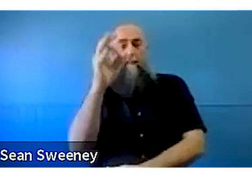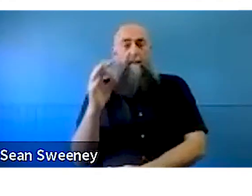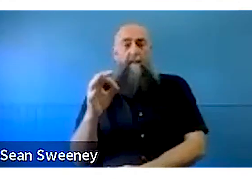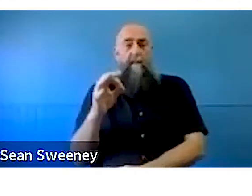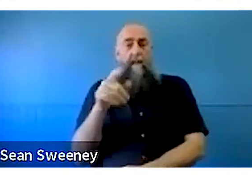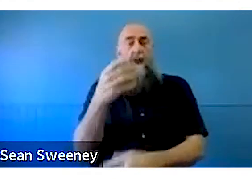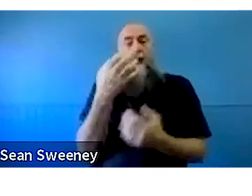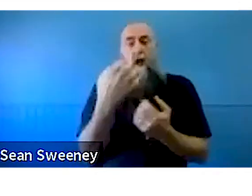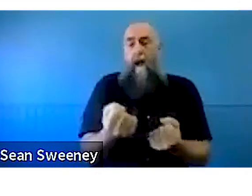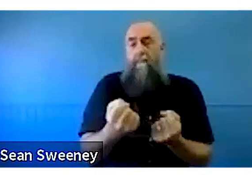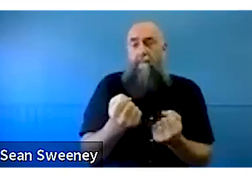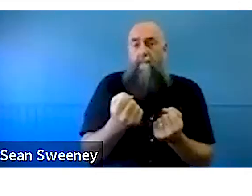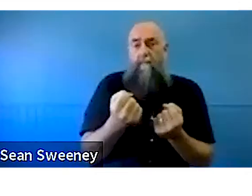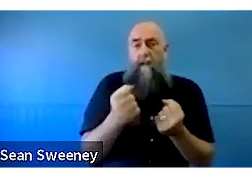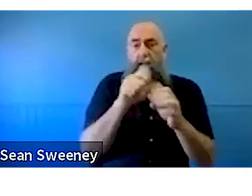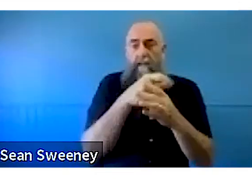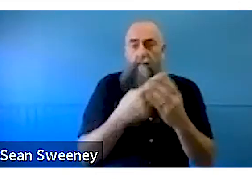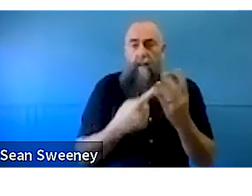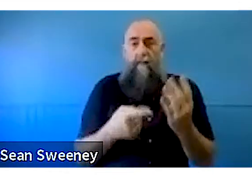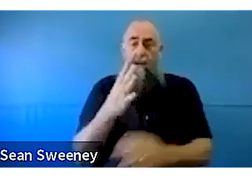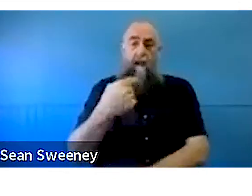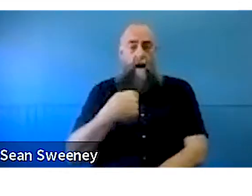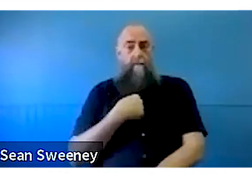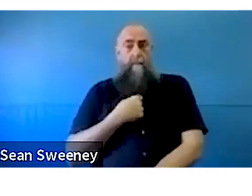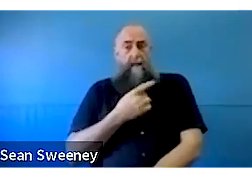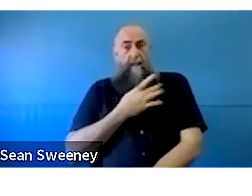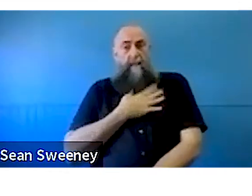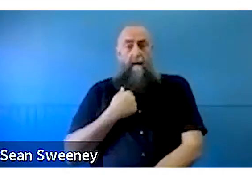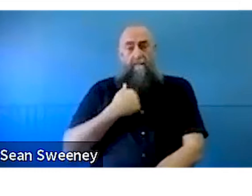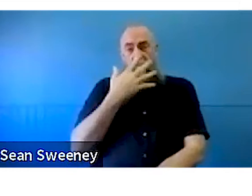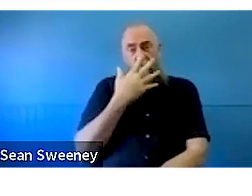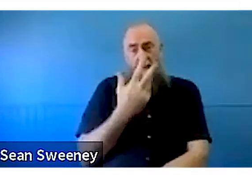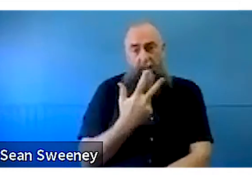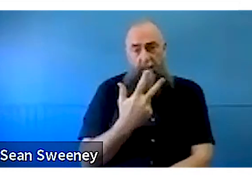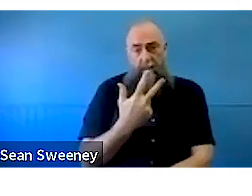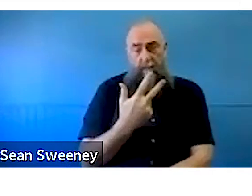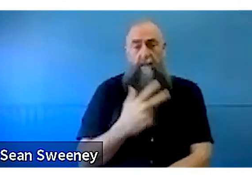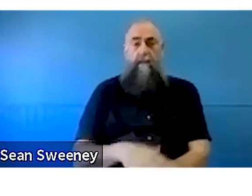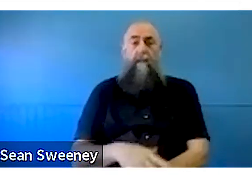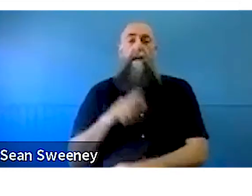In fact, I am 58 years old and Indigenous Australians are